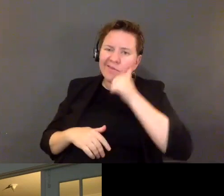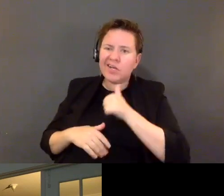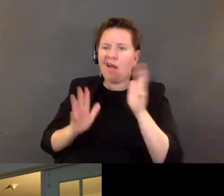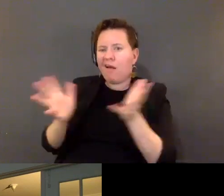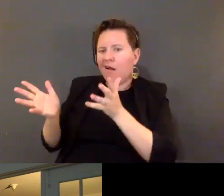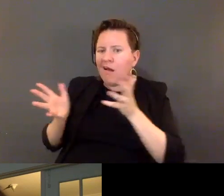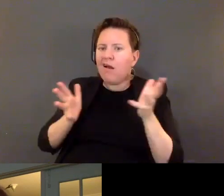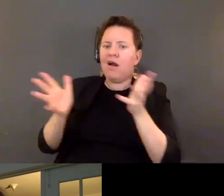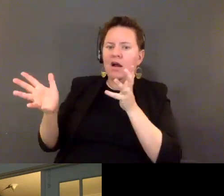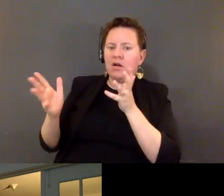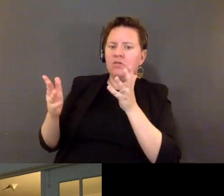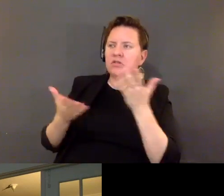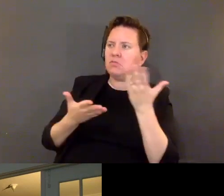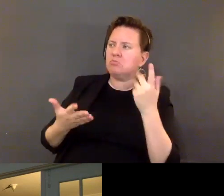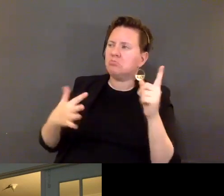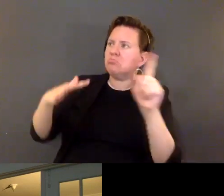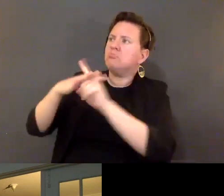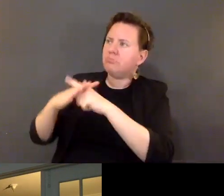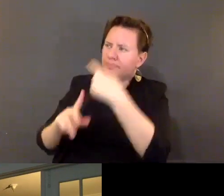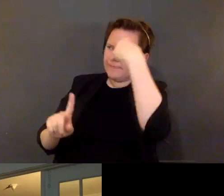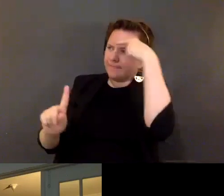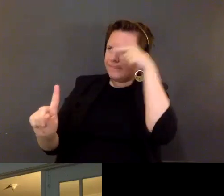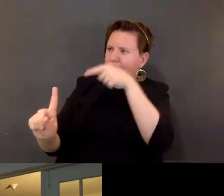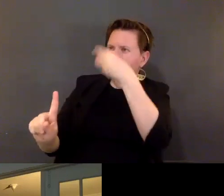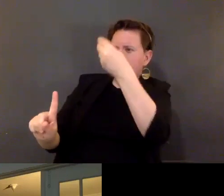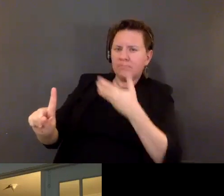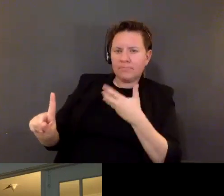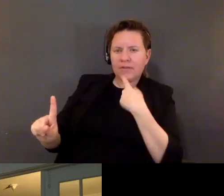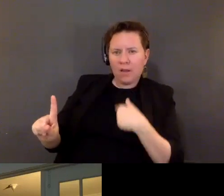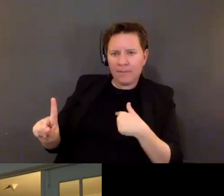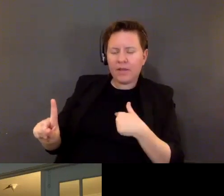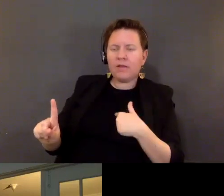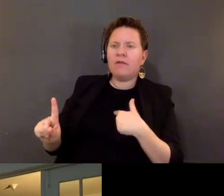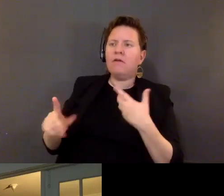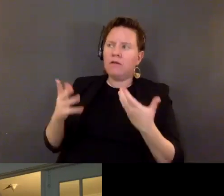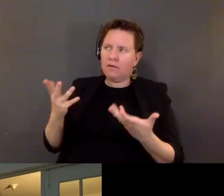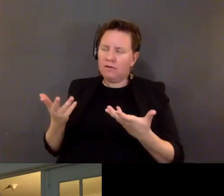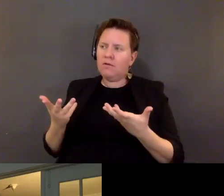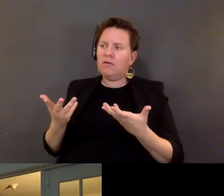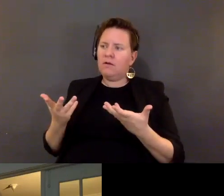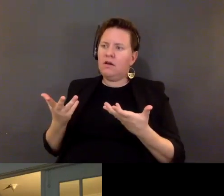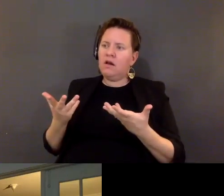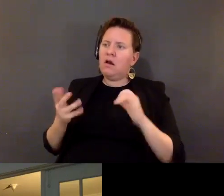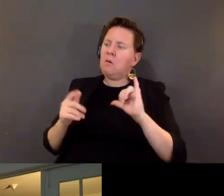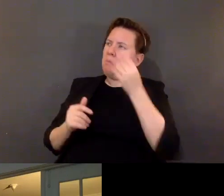brought something to your mind and you tell it to me and i file it away with all the other stories